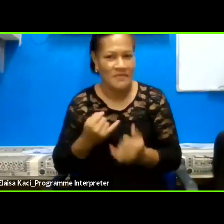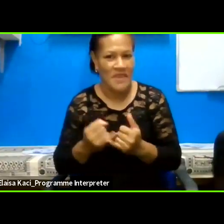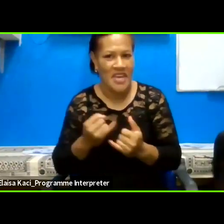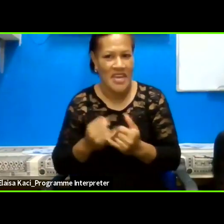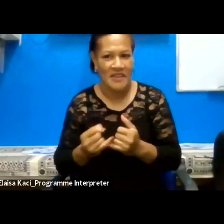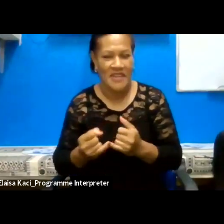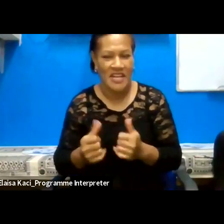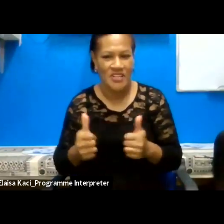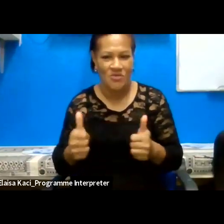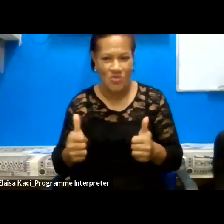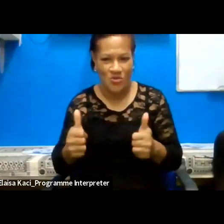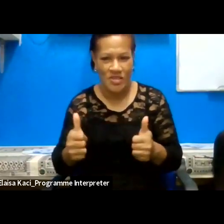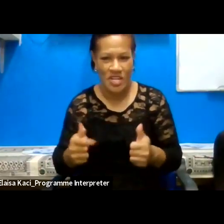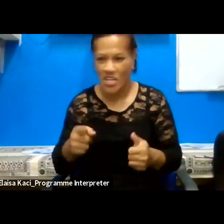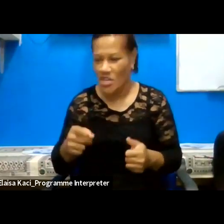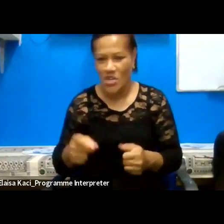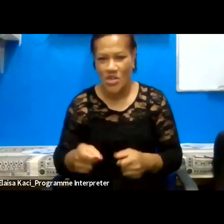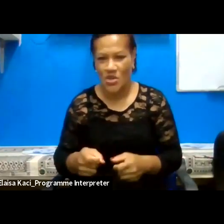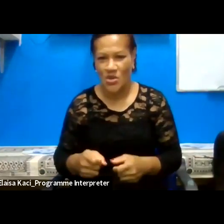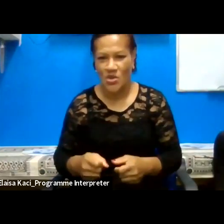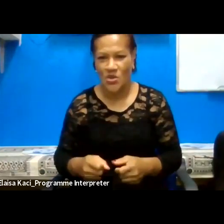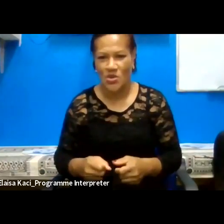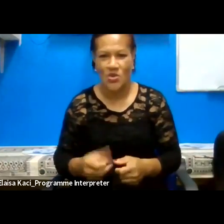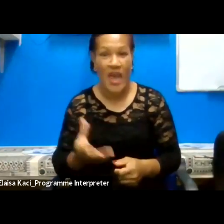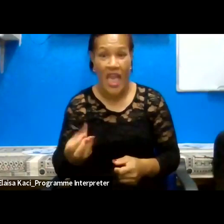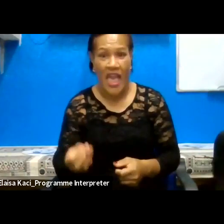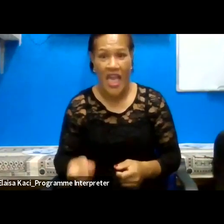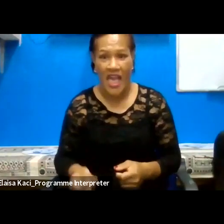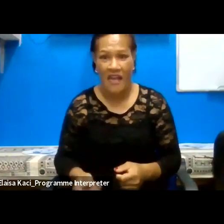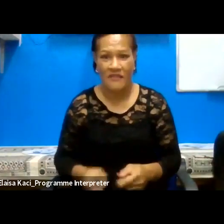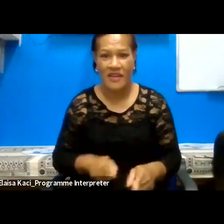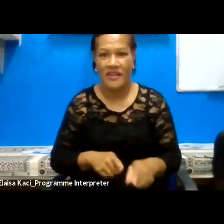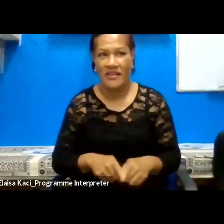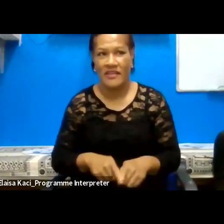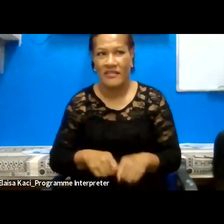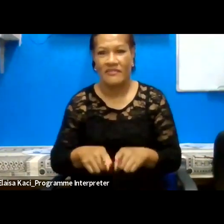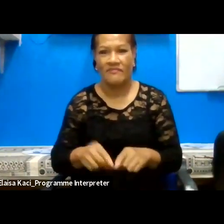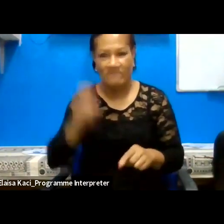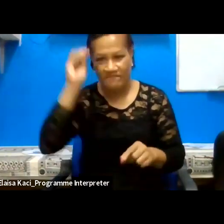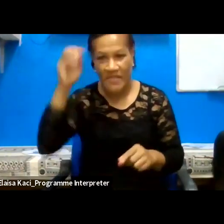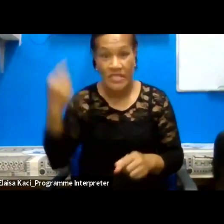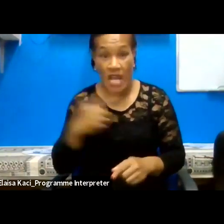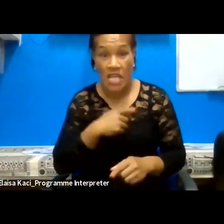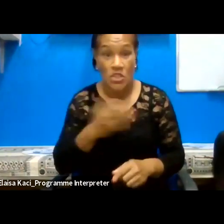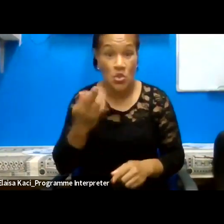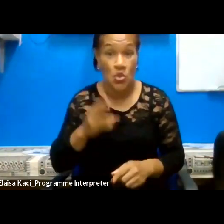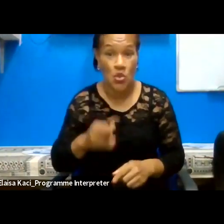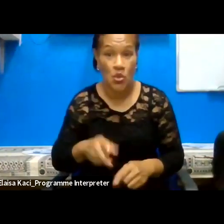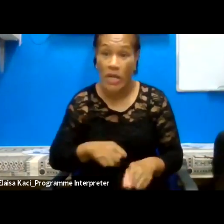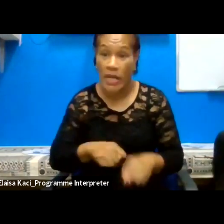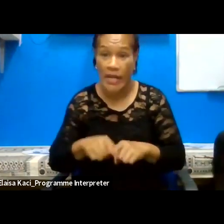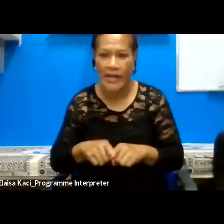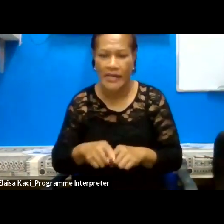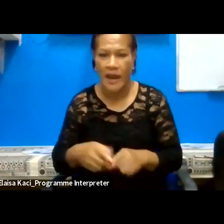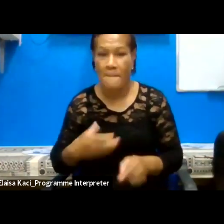association headquarters so that it can also be part of our headquarters program too and we